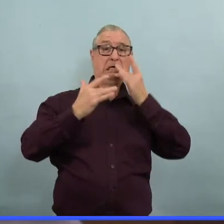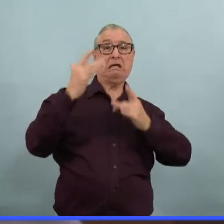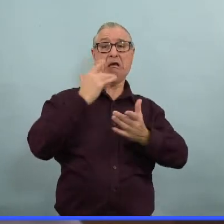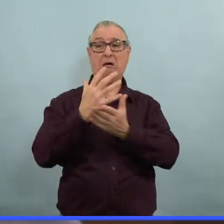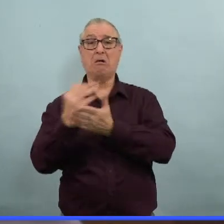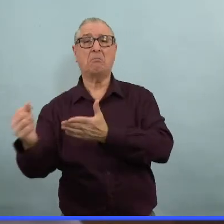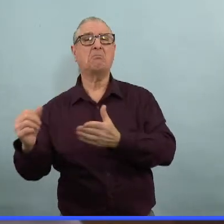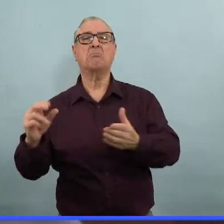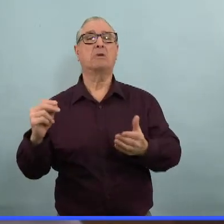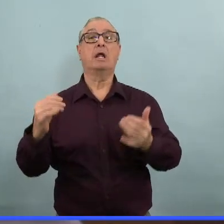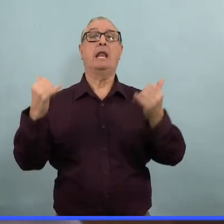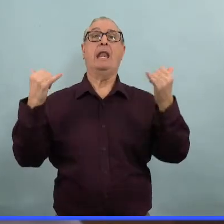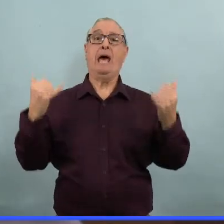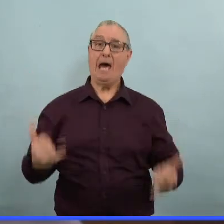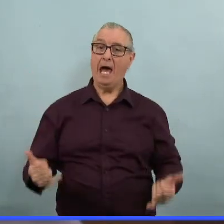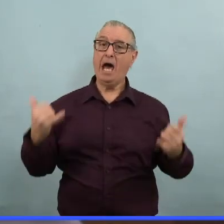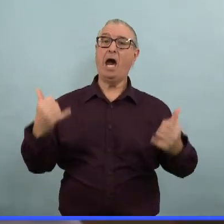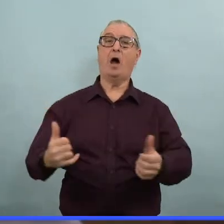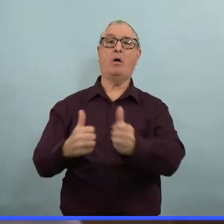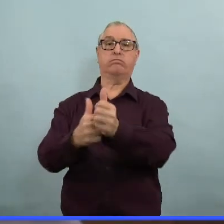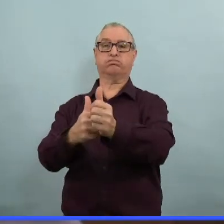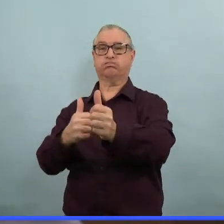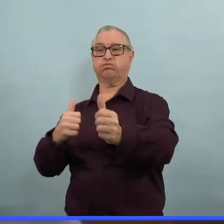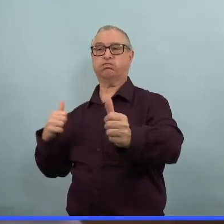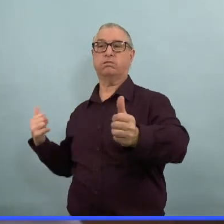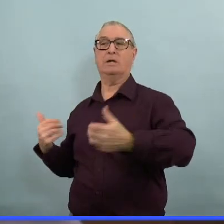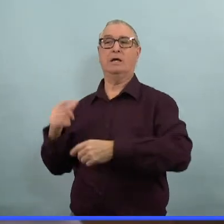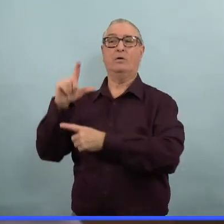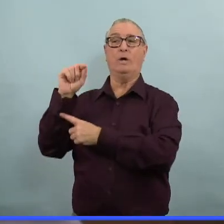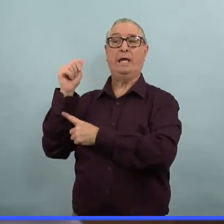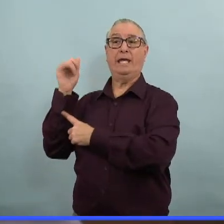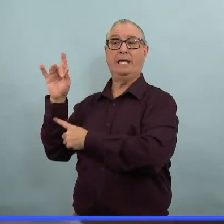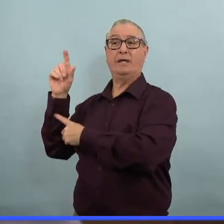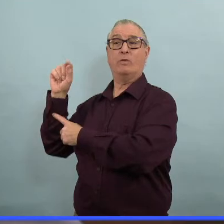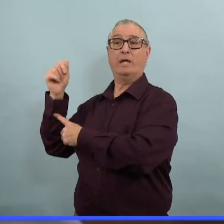be essentially and you know an apple's apples comparison on how many people were admitted this